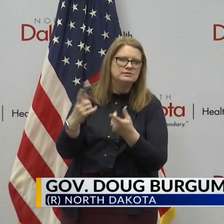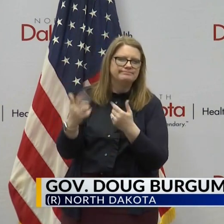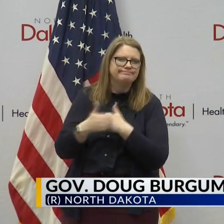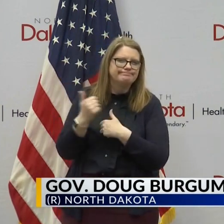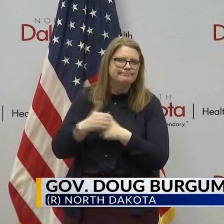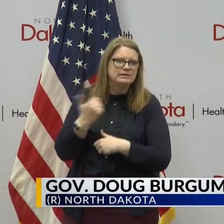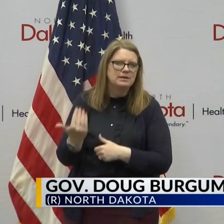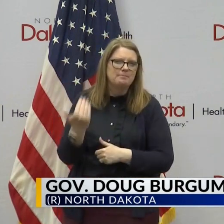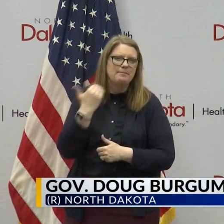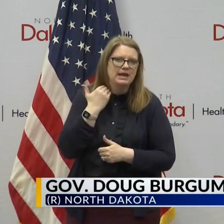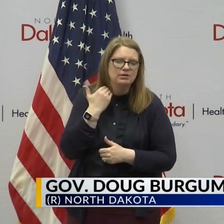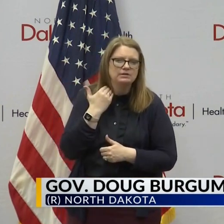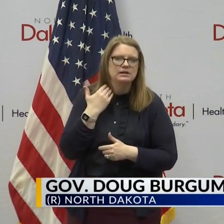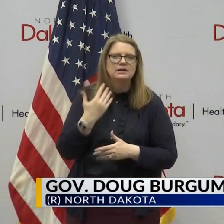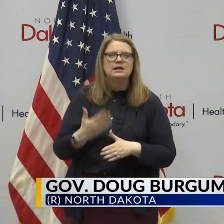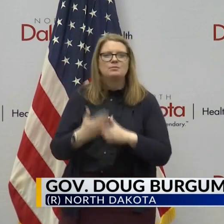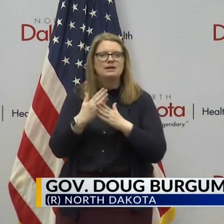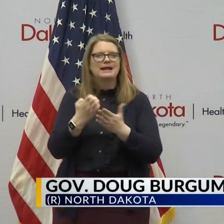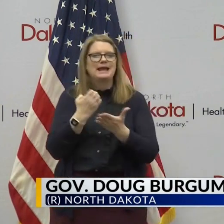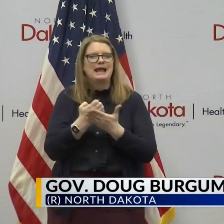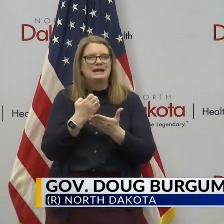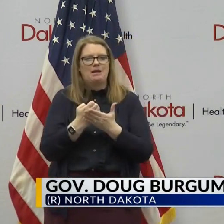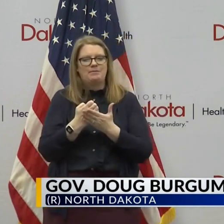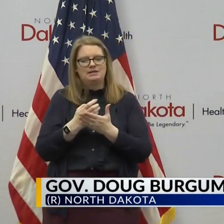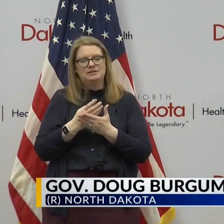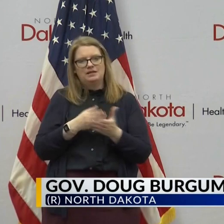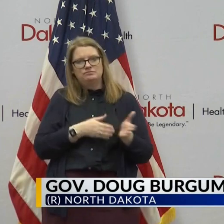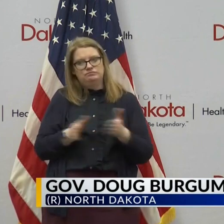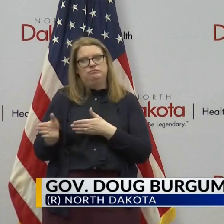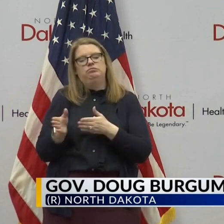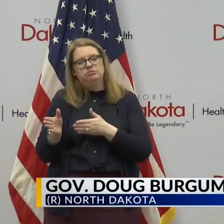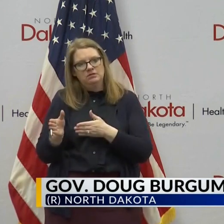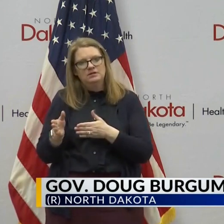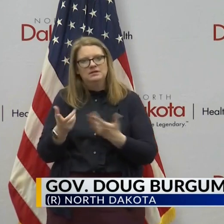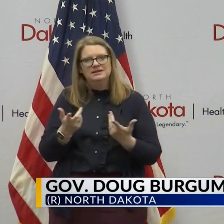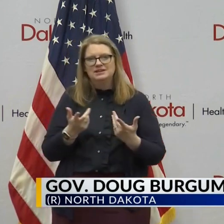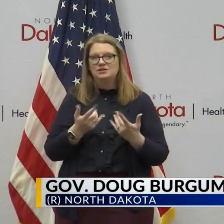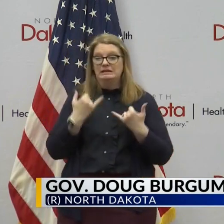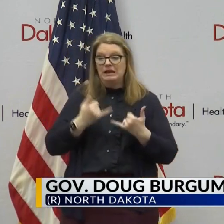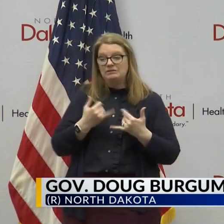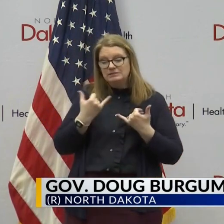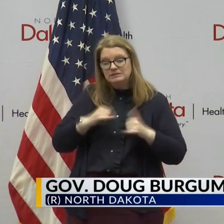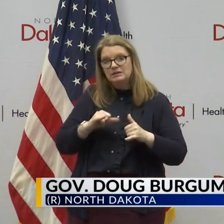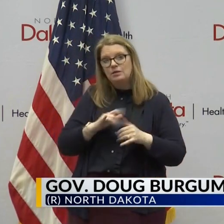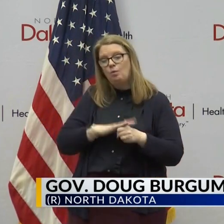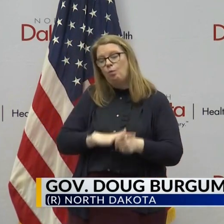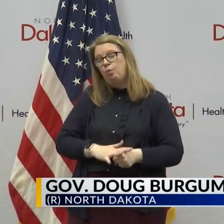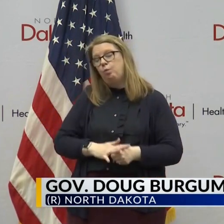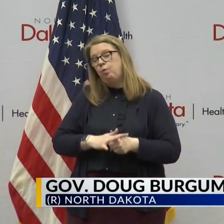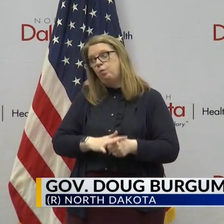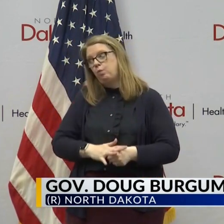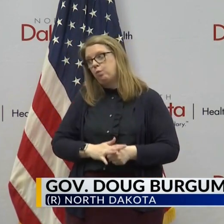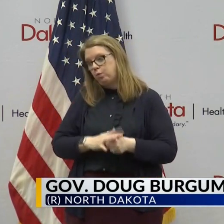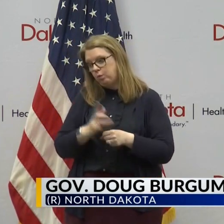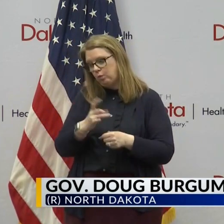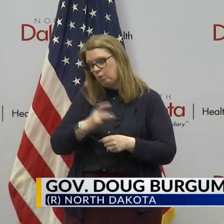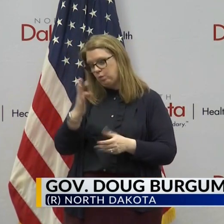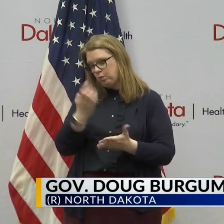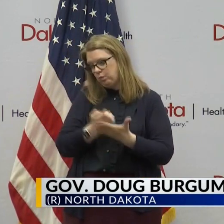PRODUCE AT A LOSS AND PROTECT THE ECONOMIC HEALTH OF PRODUCERS AND HELP PREVENT BANKRUPTCIES, AND WHEN I SAY PROTECT ECONOMIC